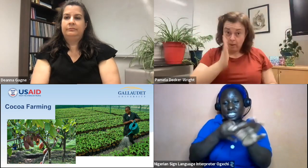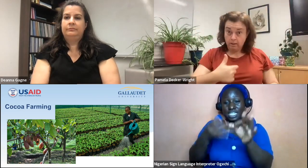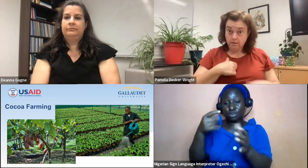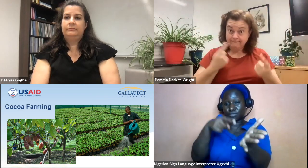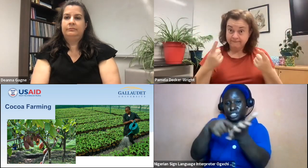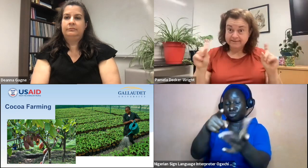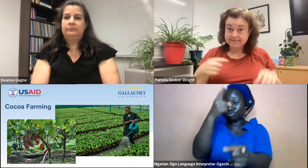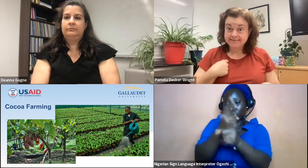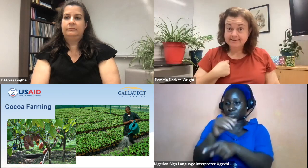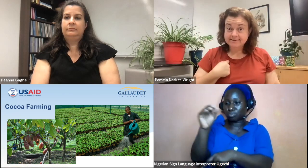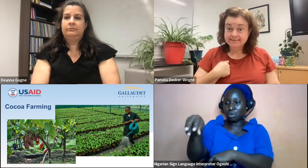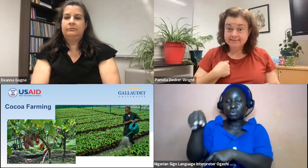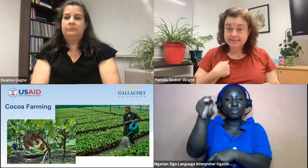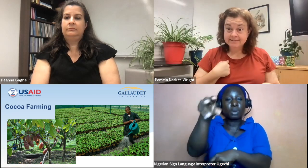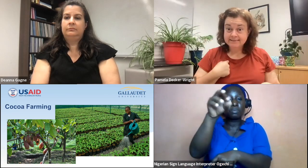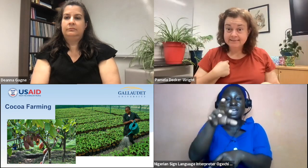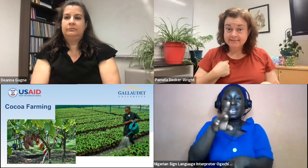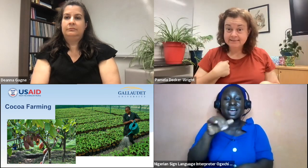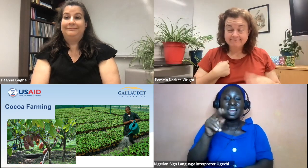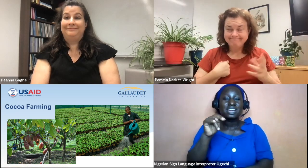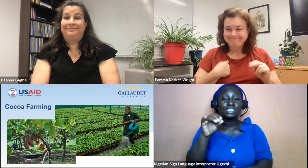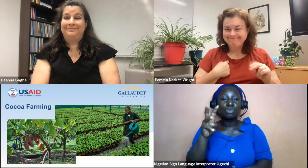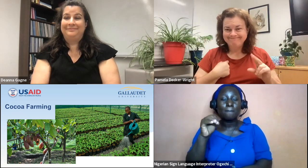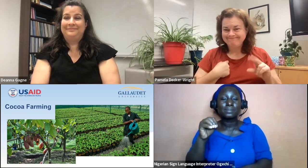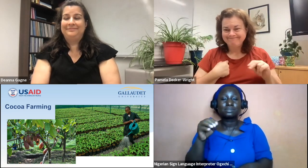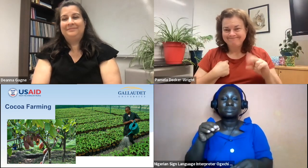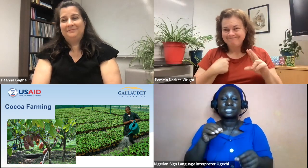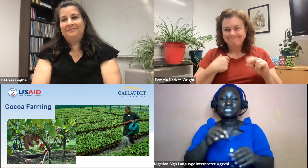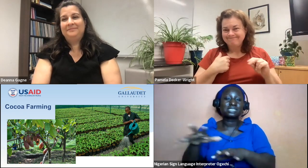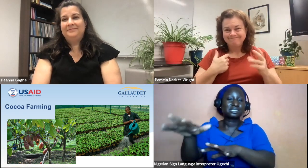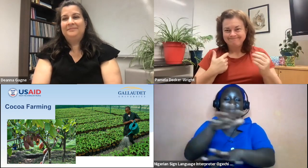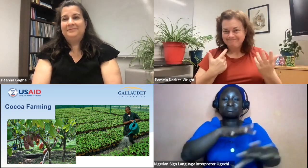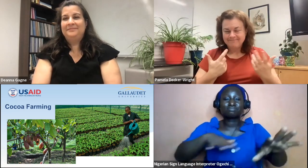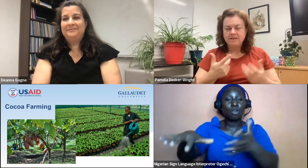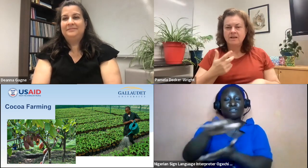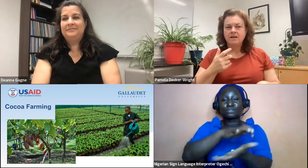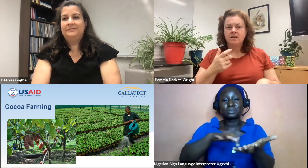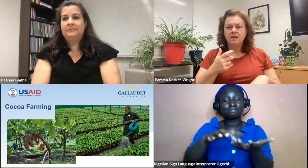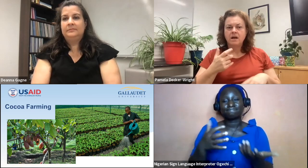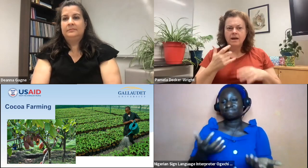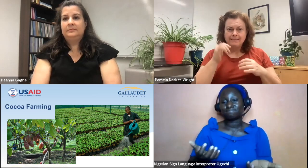and you just planted them in different places. With that garden be as effective as this one. it wouldn't be